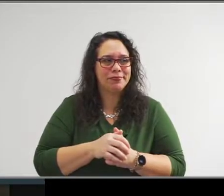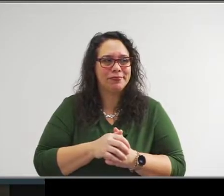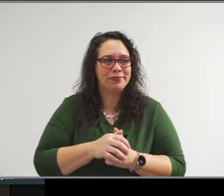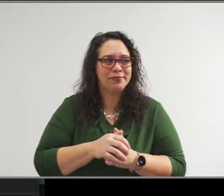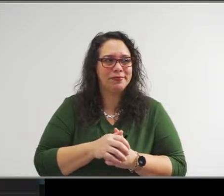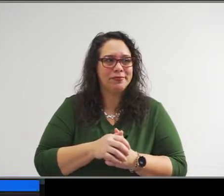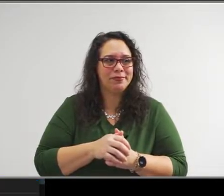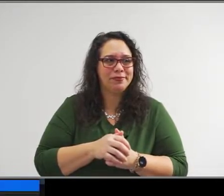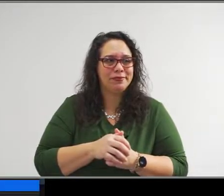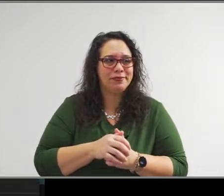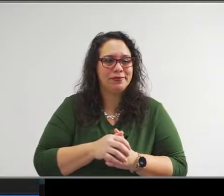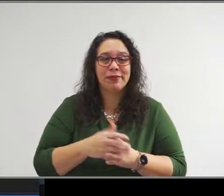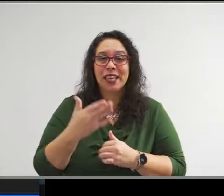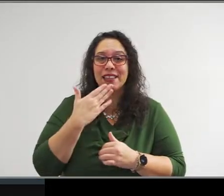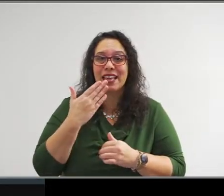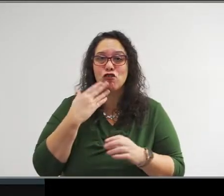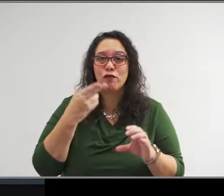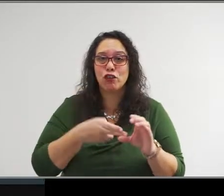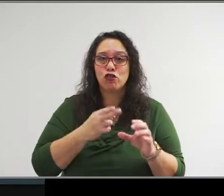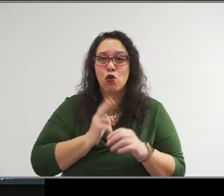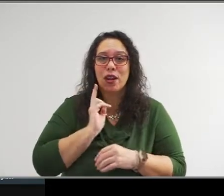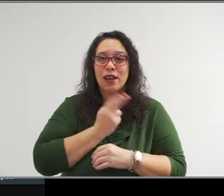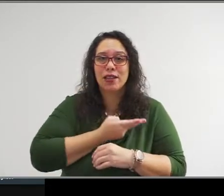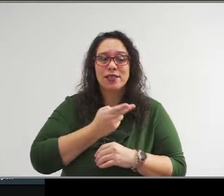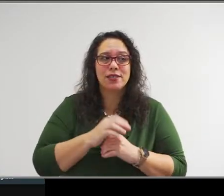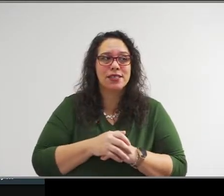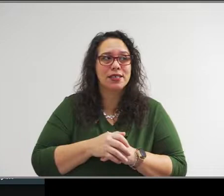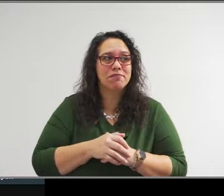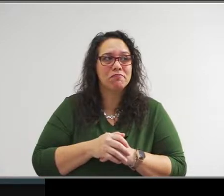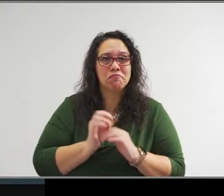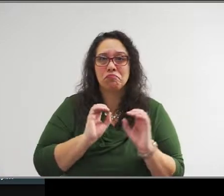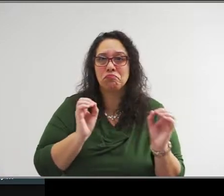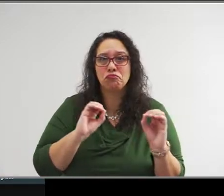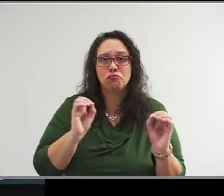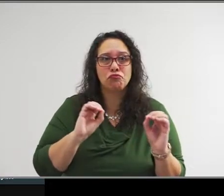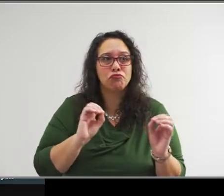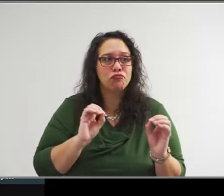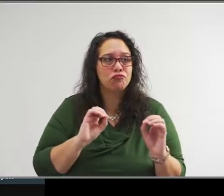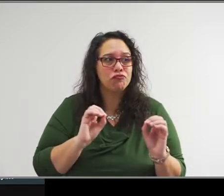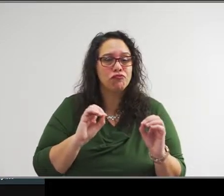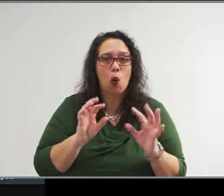Well thank you for joining us and if there are no further comments